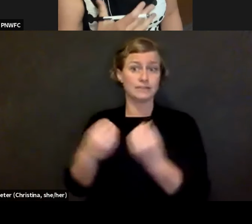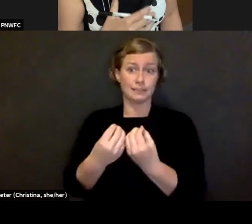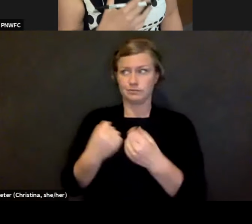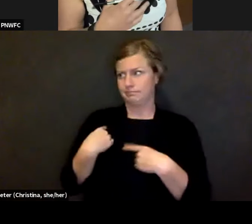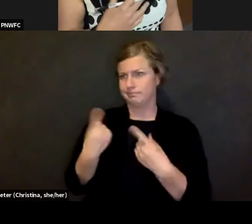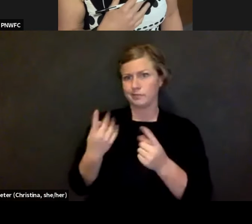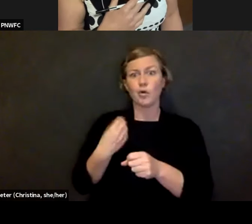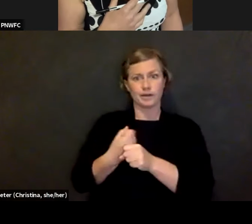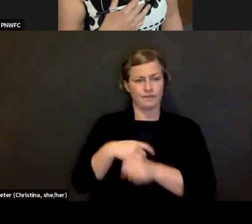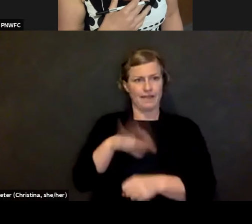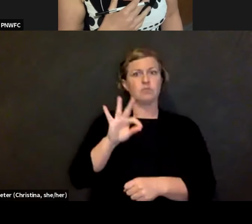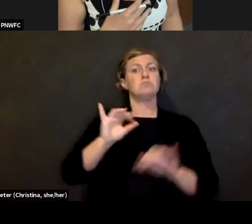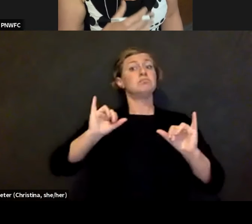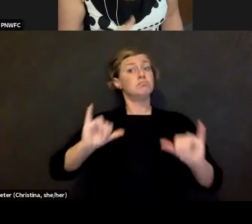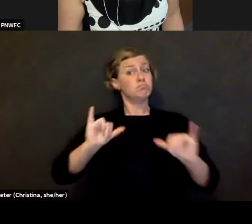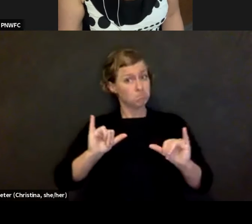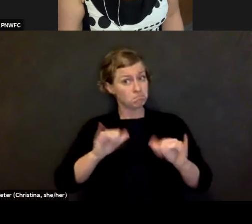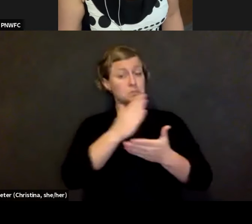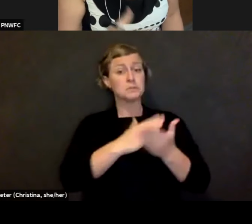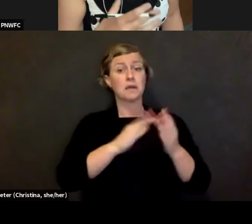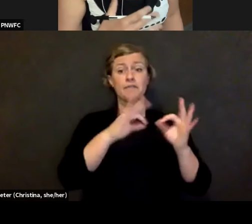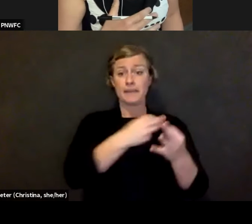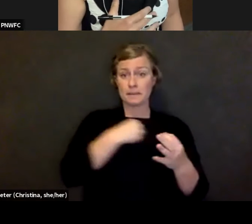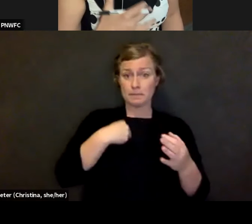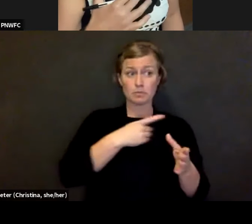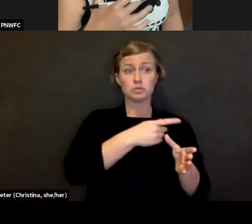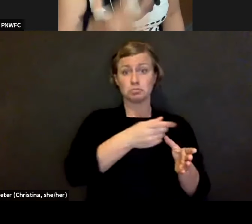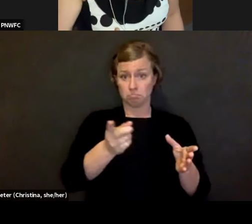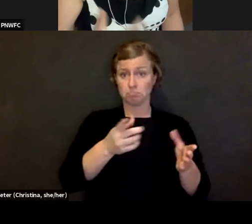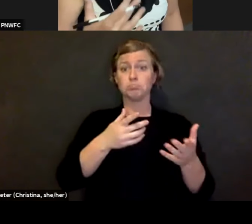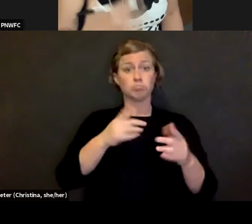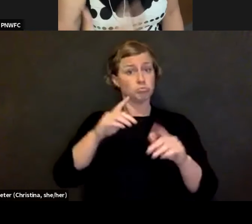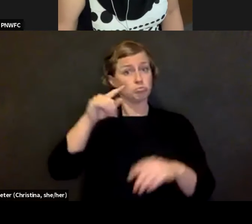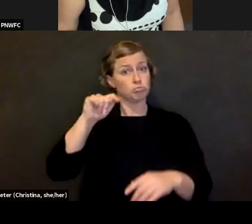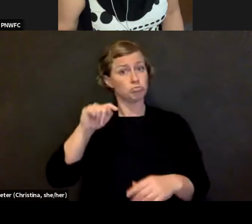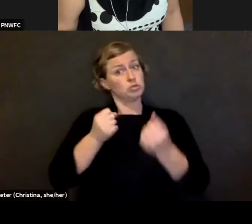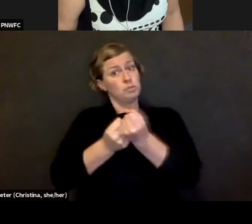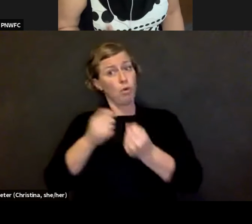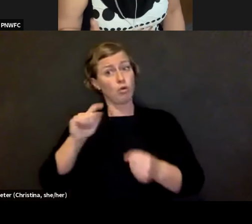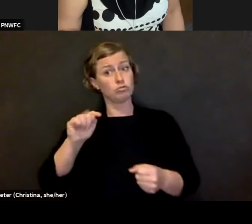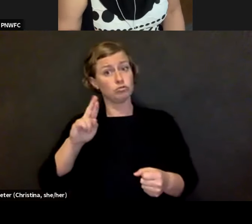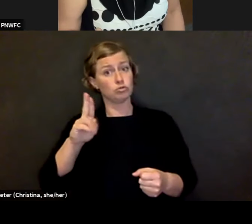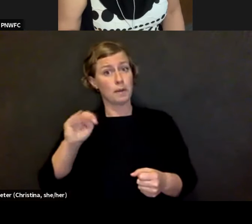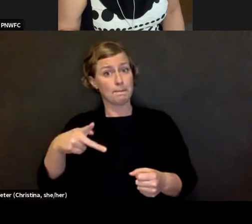organization to make space for Trump supporters. We have -- we found out in the last four